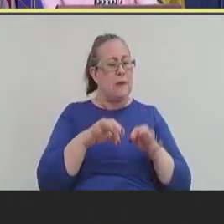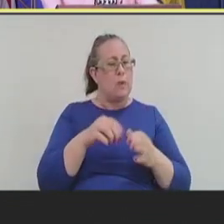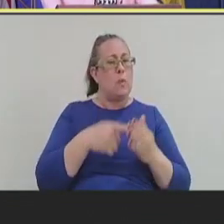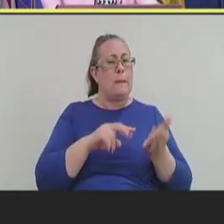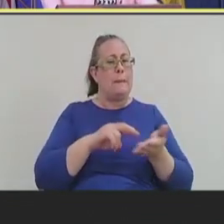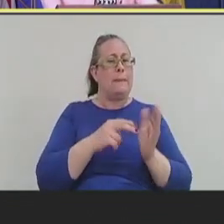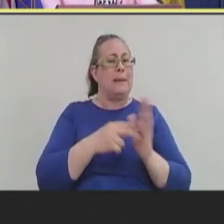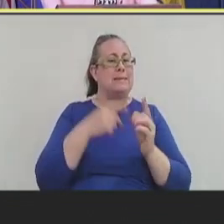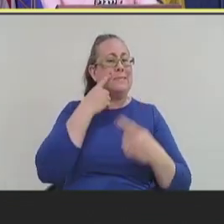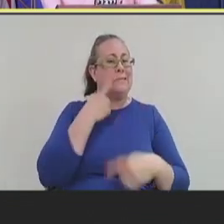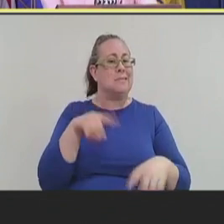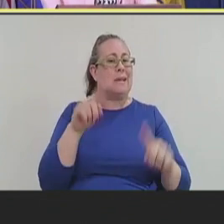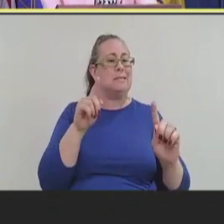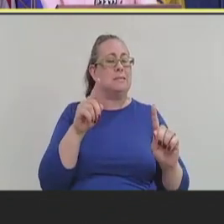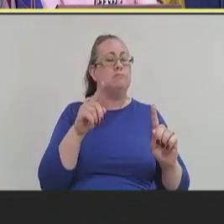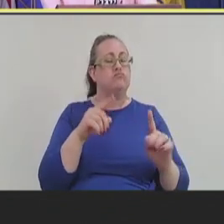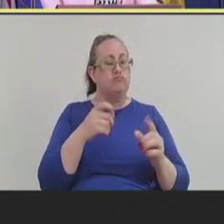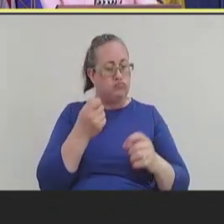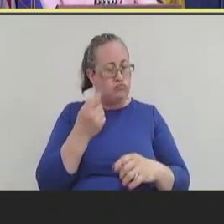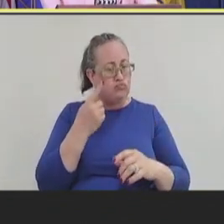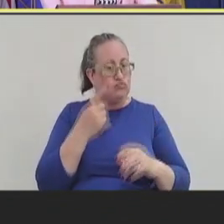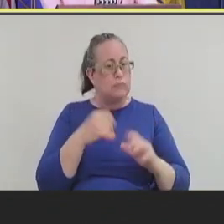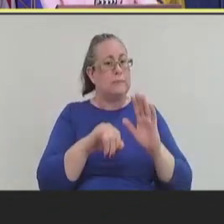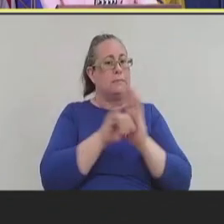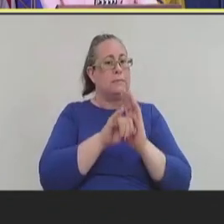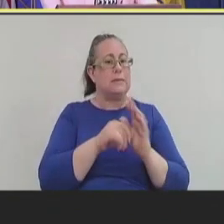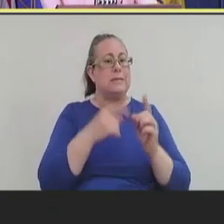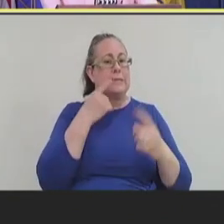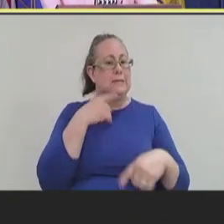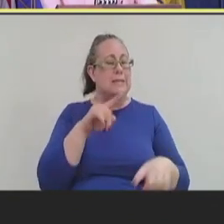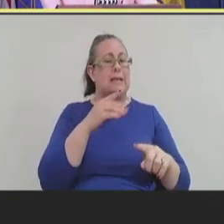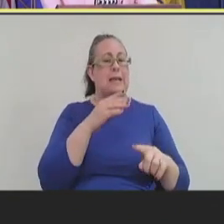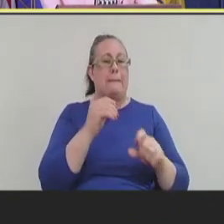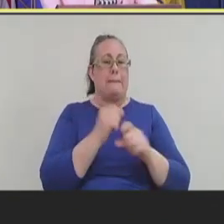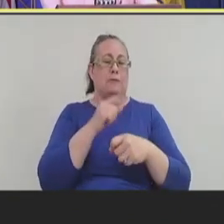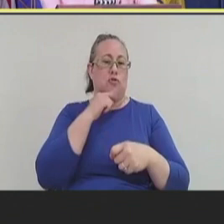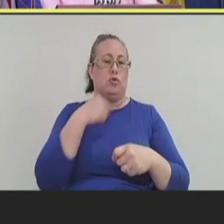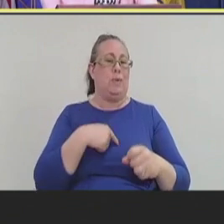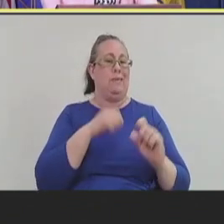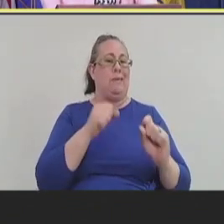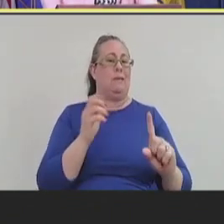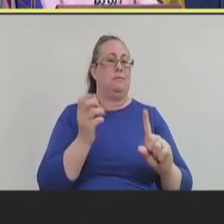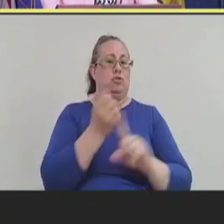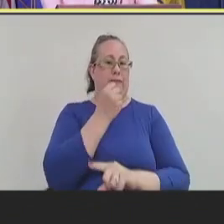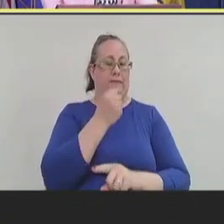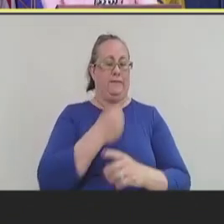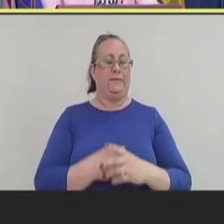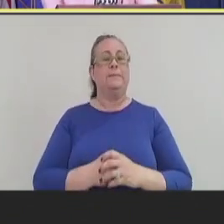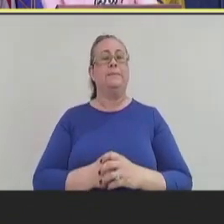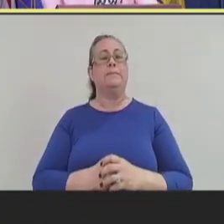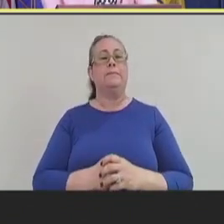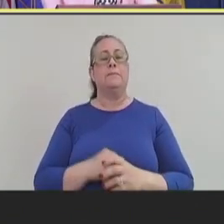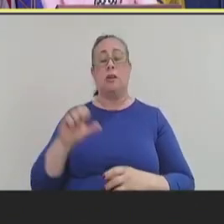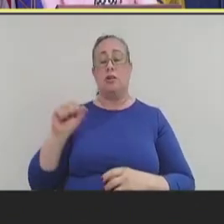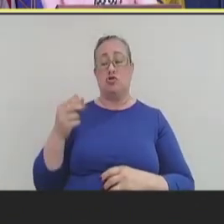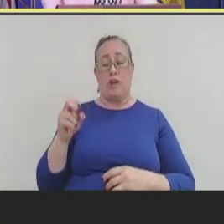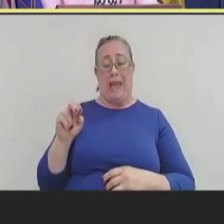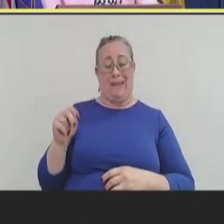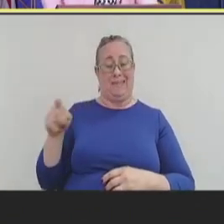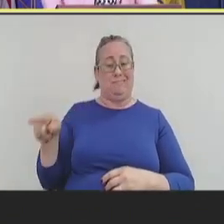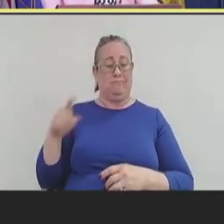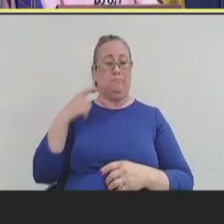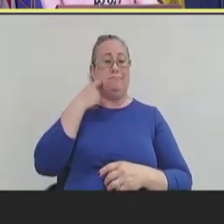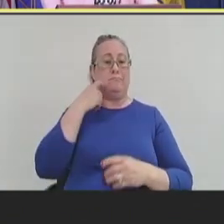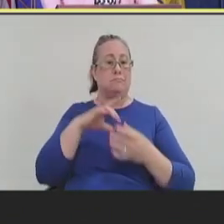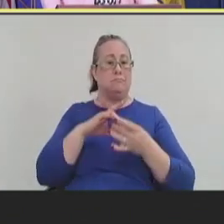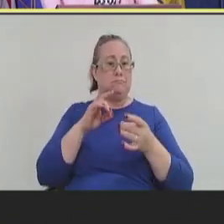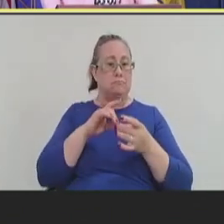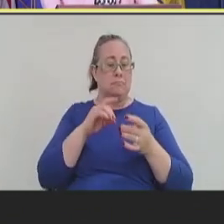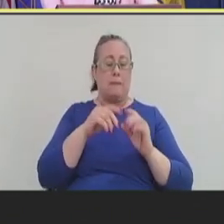measures and ensuring that we achieve those as well. As Shannon stated, policies are so